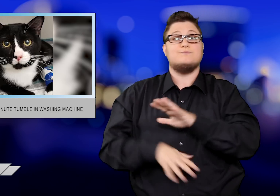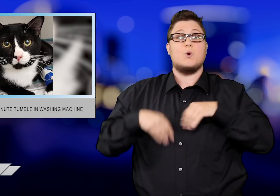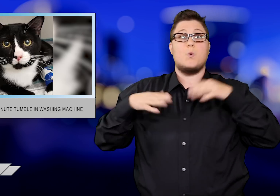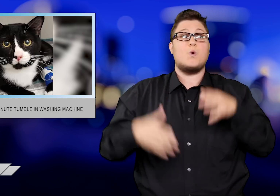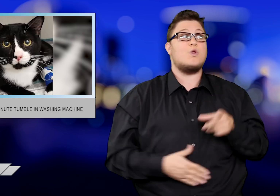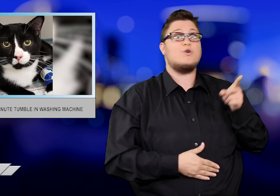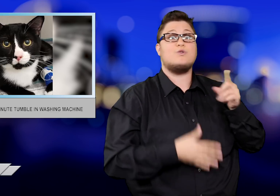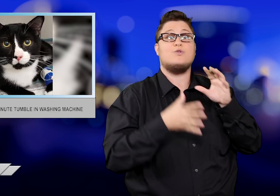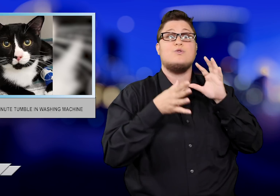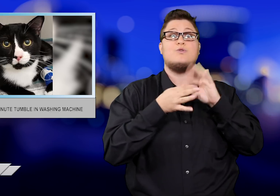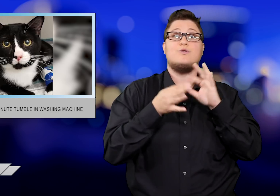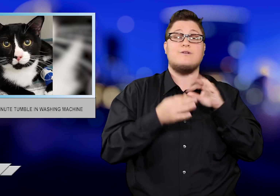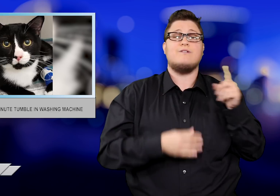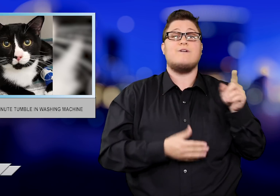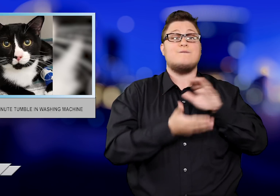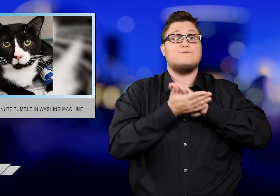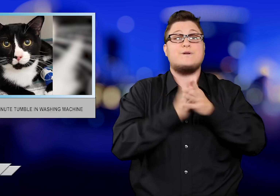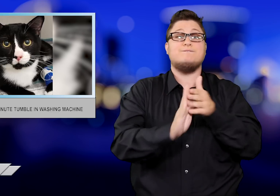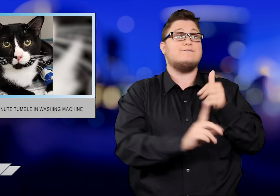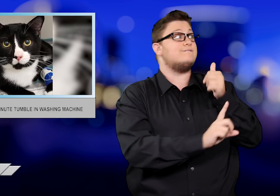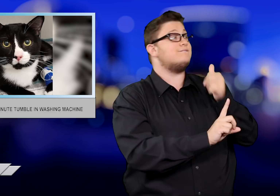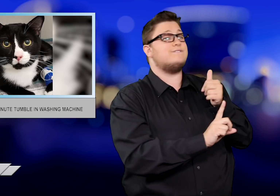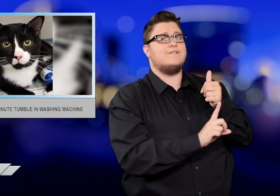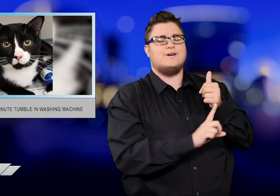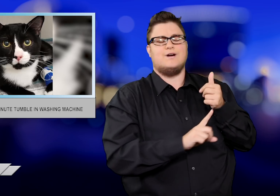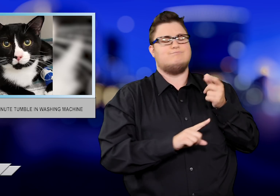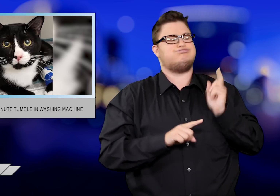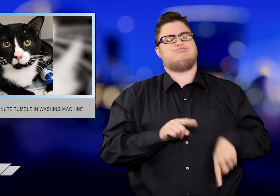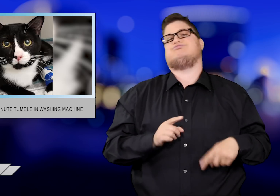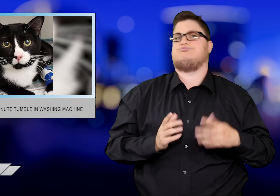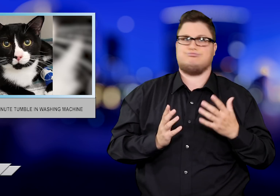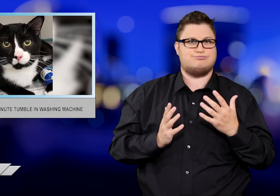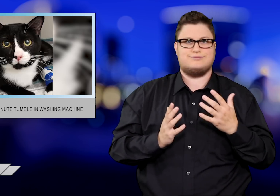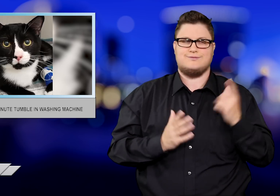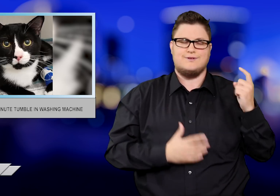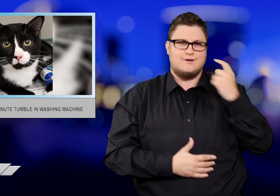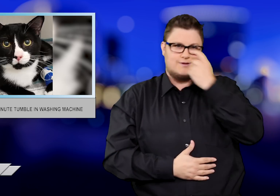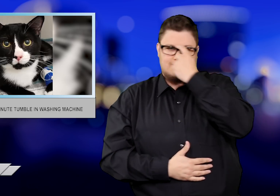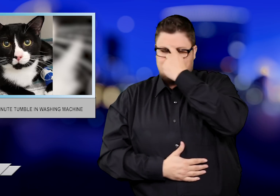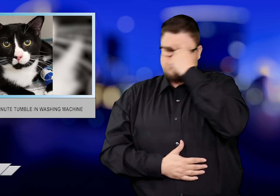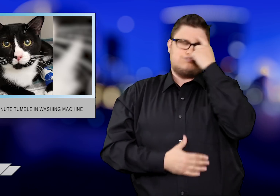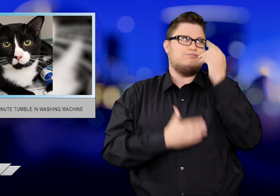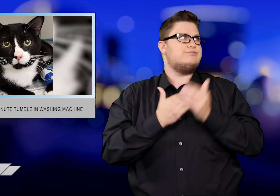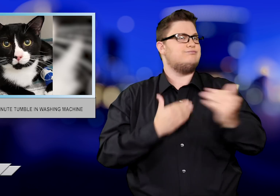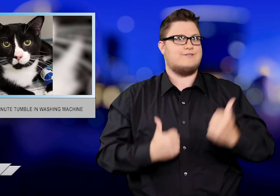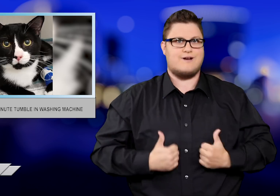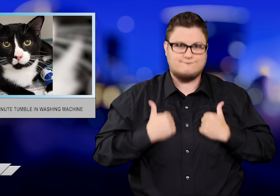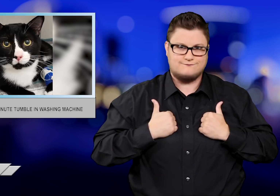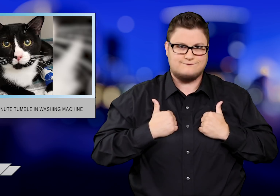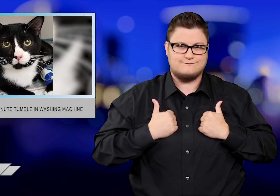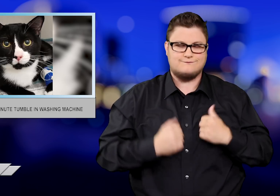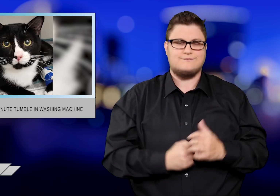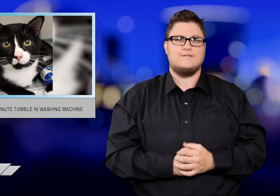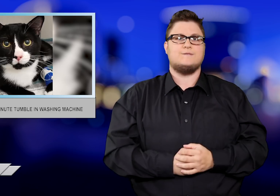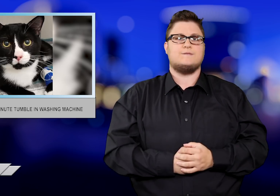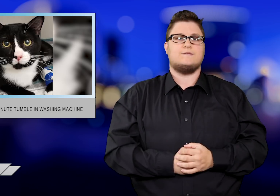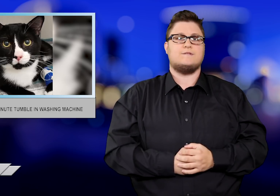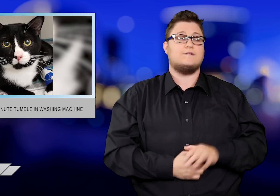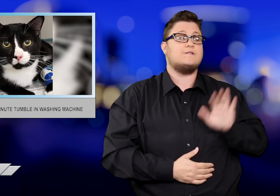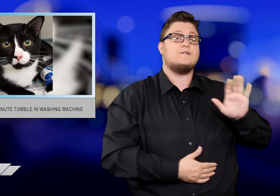Even so, Felix's owner says she will never forgive herself and this is going to haunt her for the rest of her life.